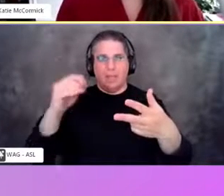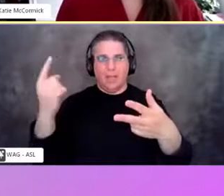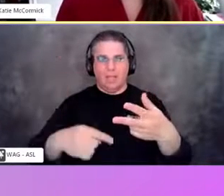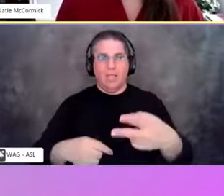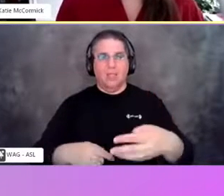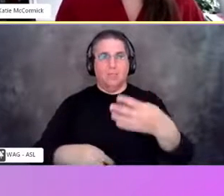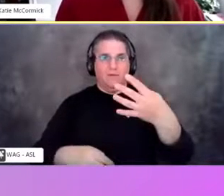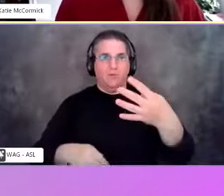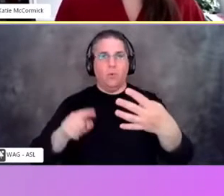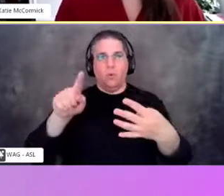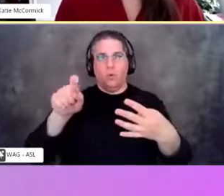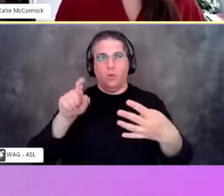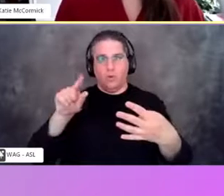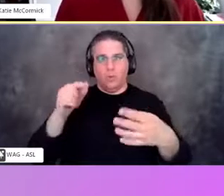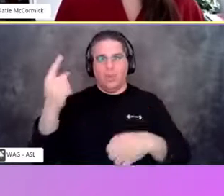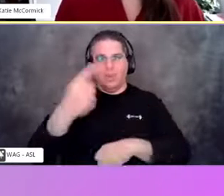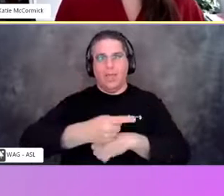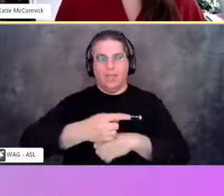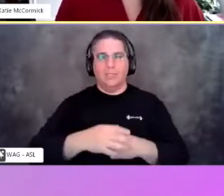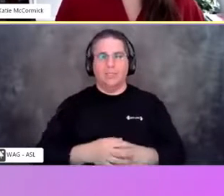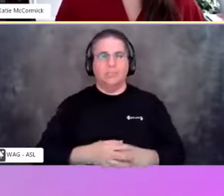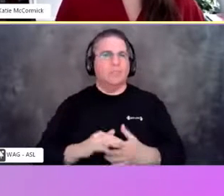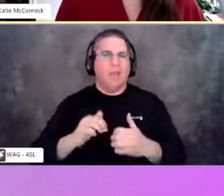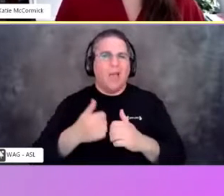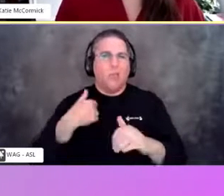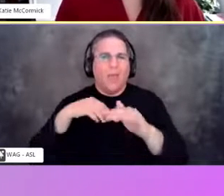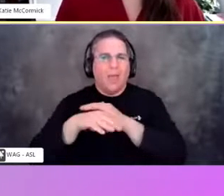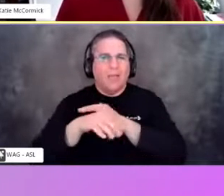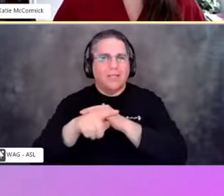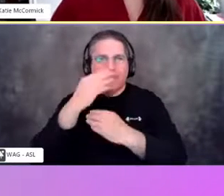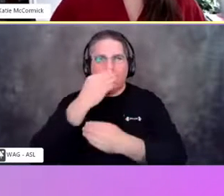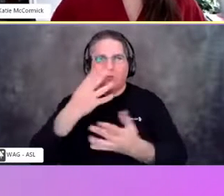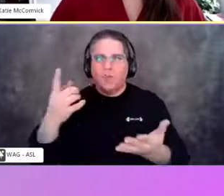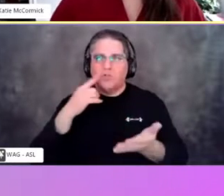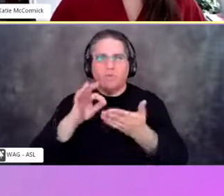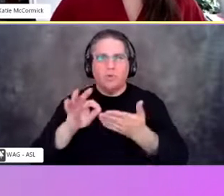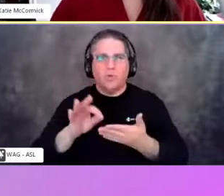Severity one issues must be closed within 30 days, 260